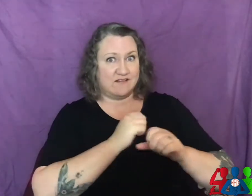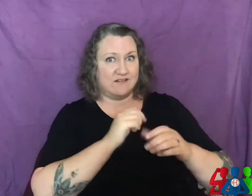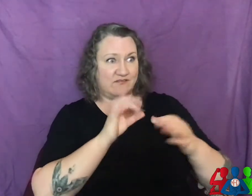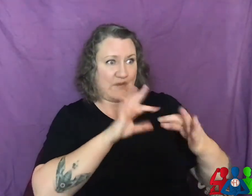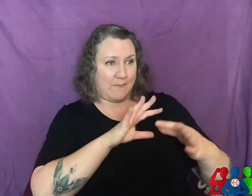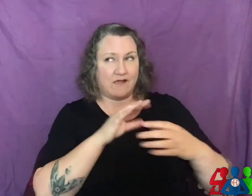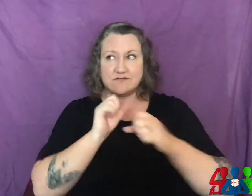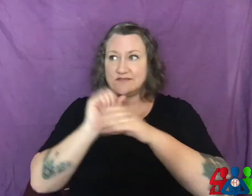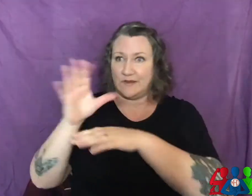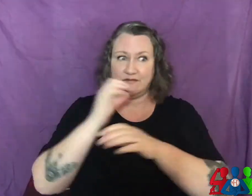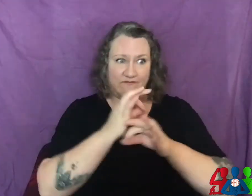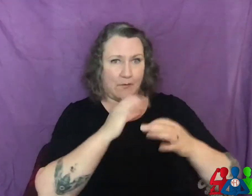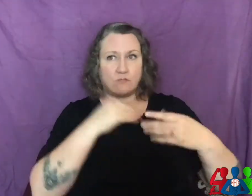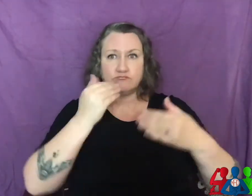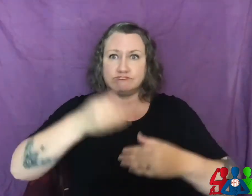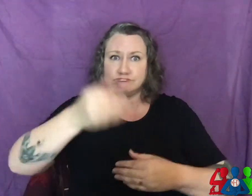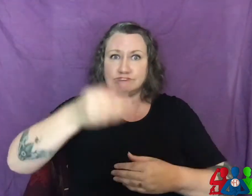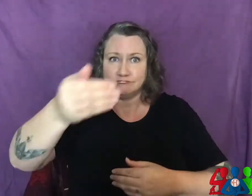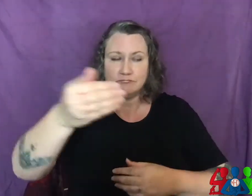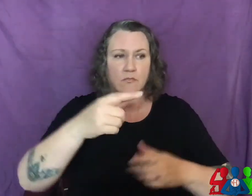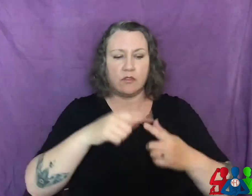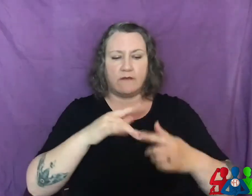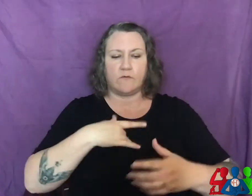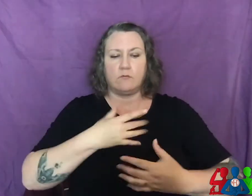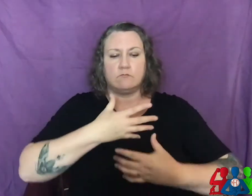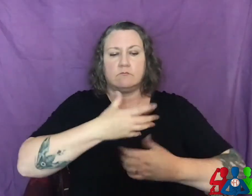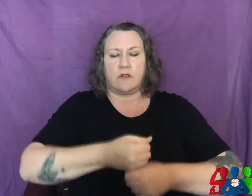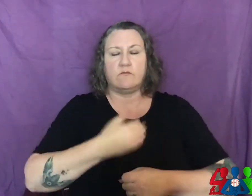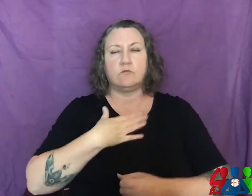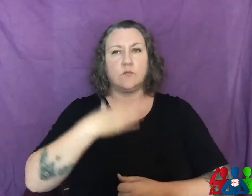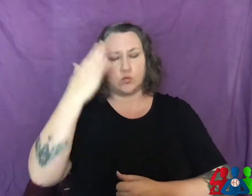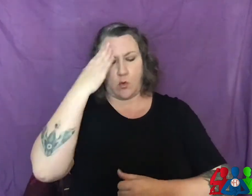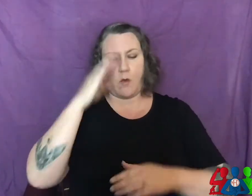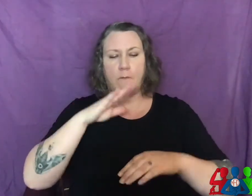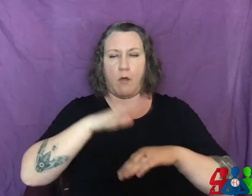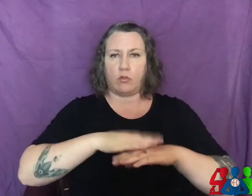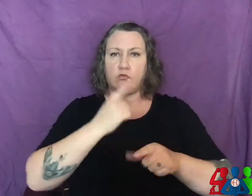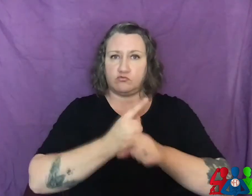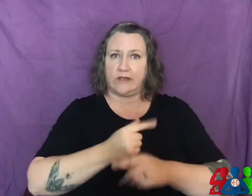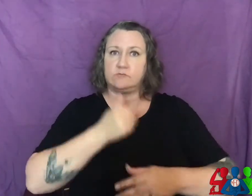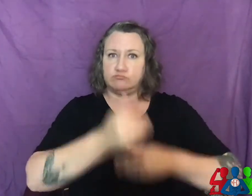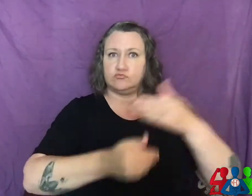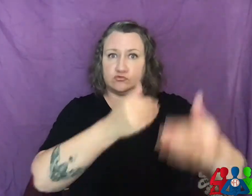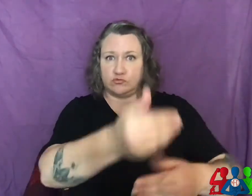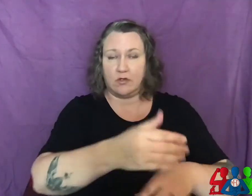when they submit an assignment, they're getting feedback on a regular basis and that they're